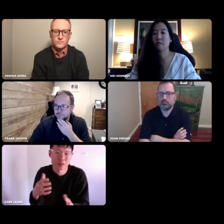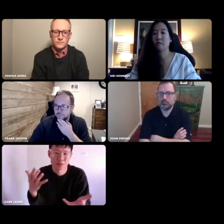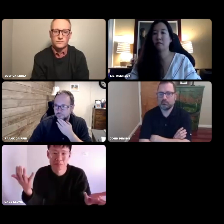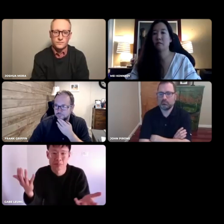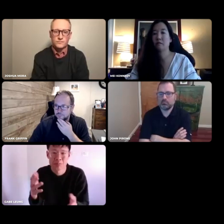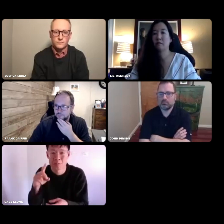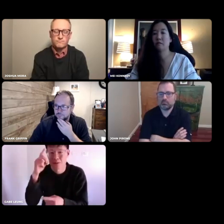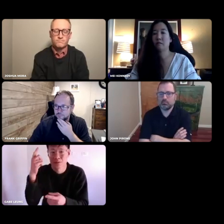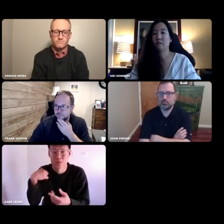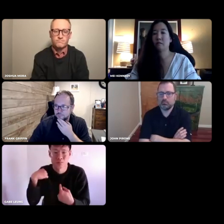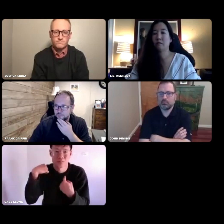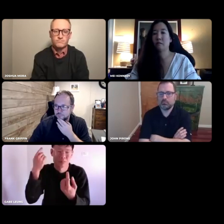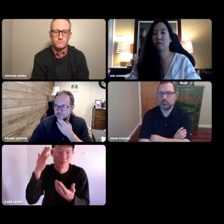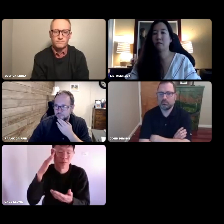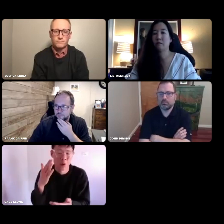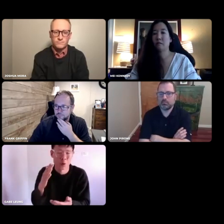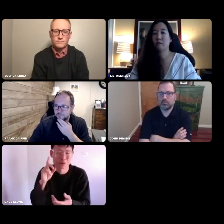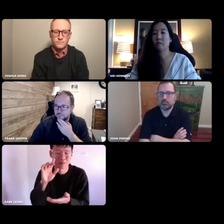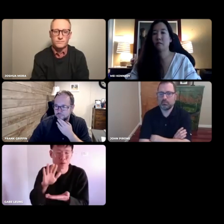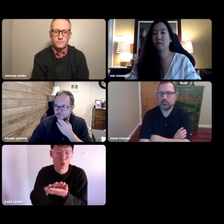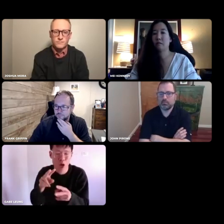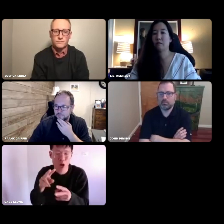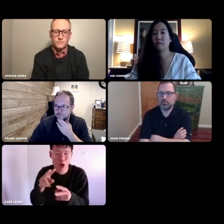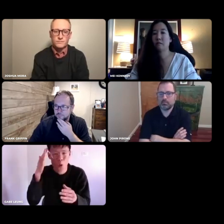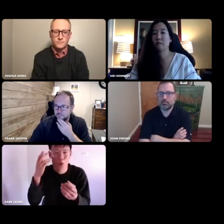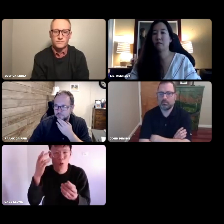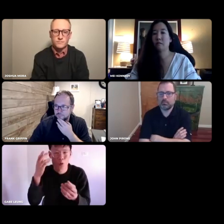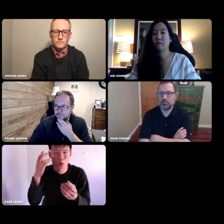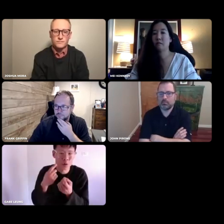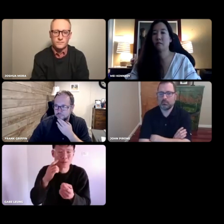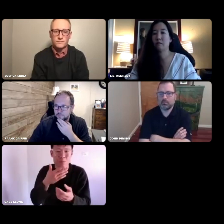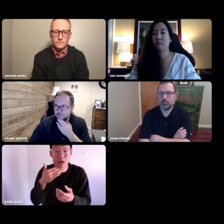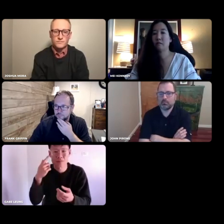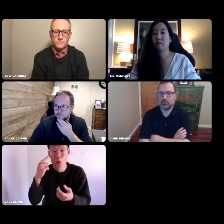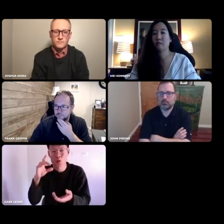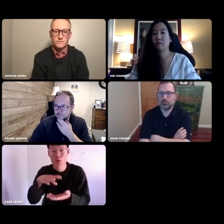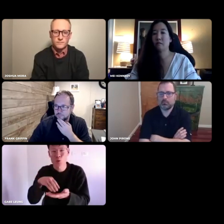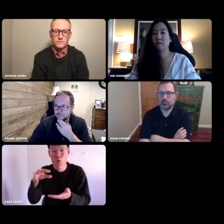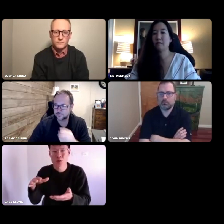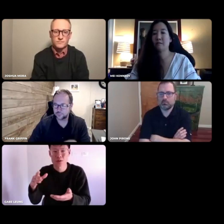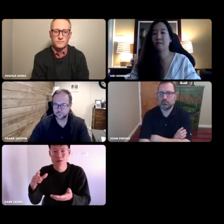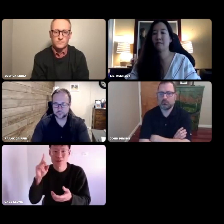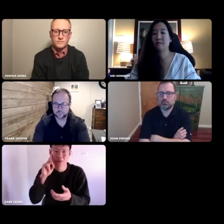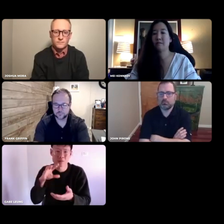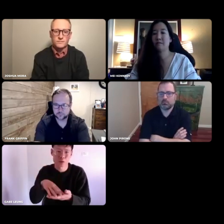When we have to help each other out and share resources, we can.